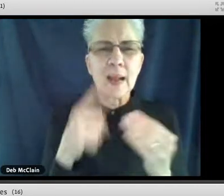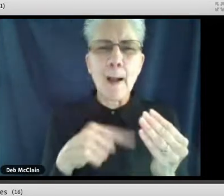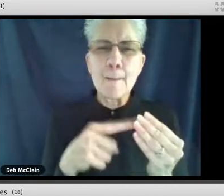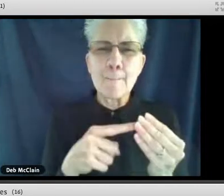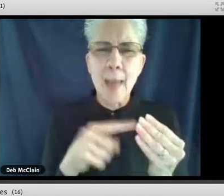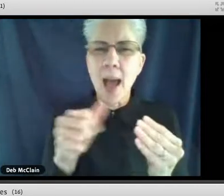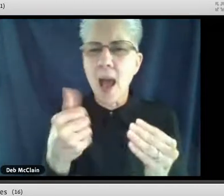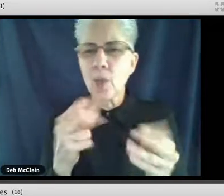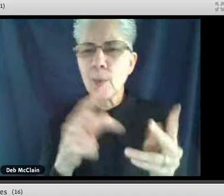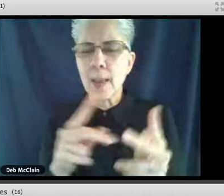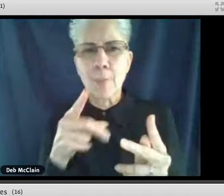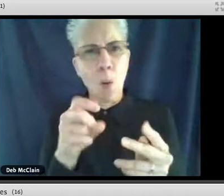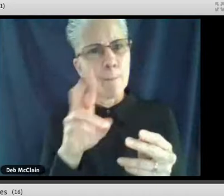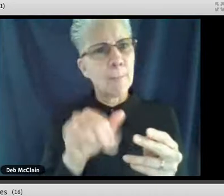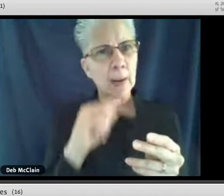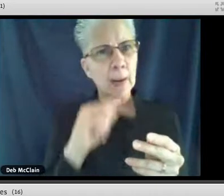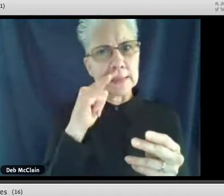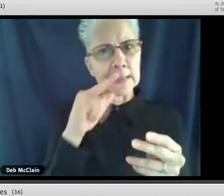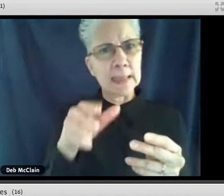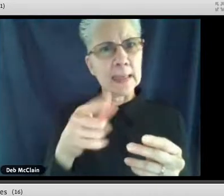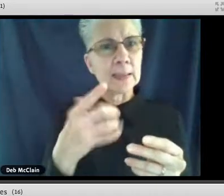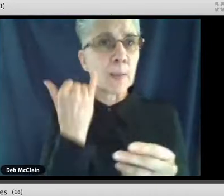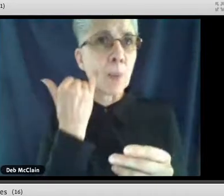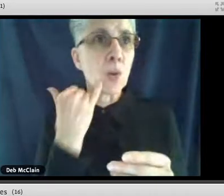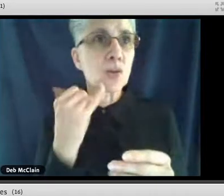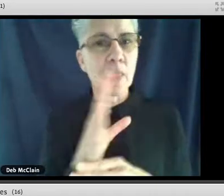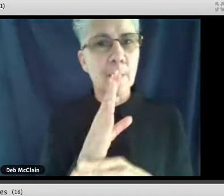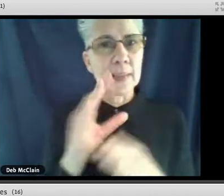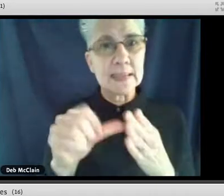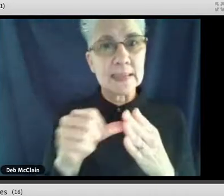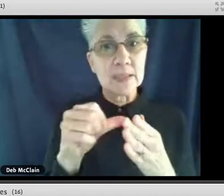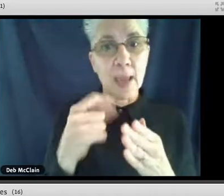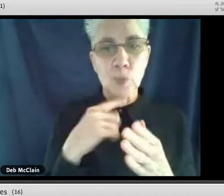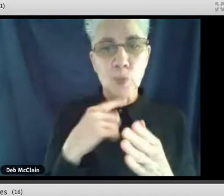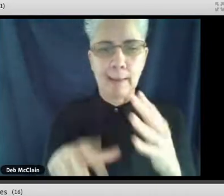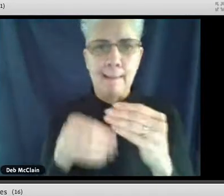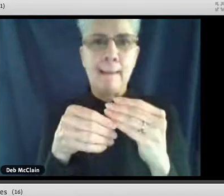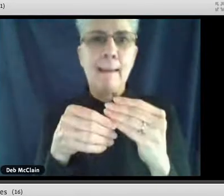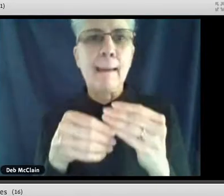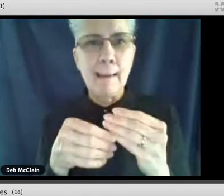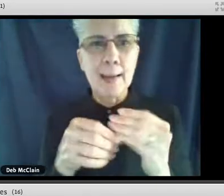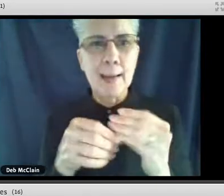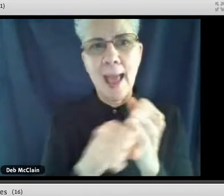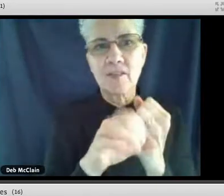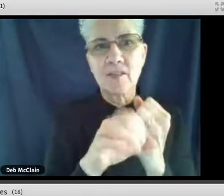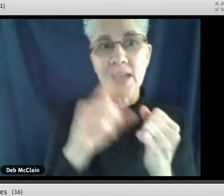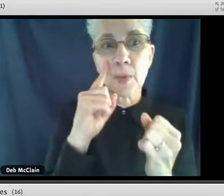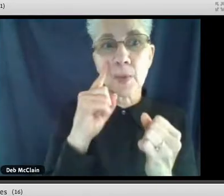Hey, you know, Mary has got kids. What if on the business page we put a little advertisement for summer reading